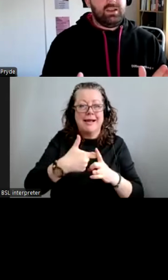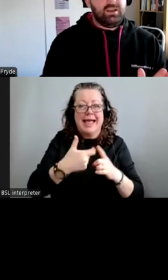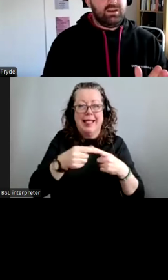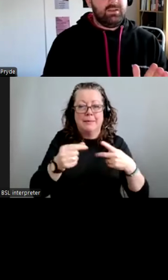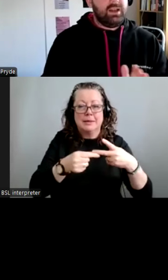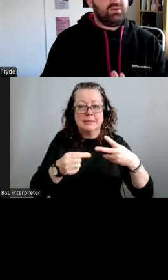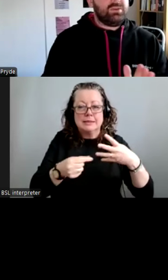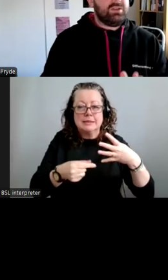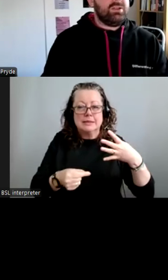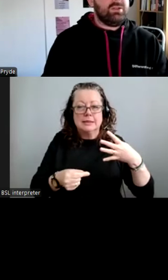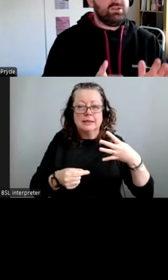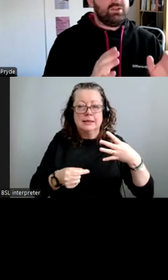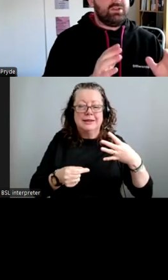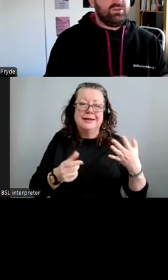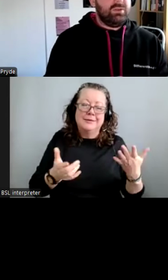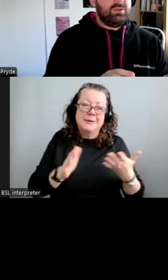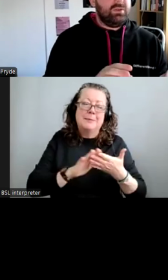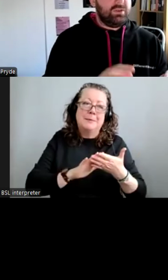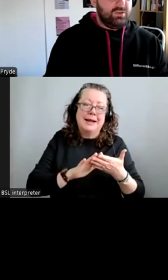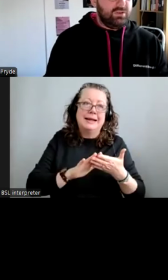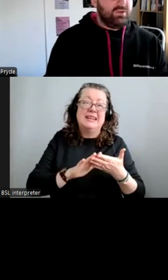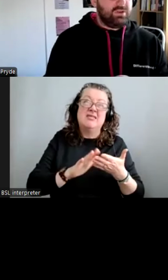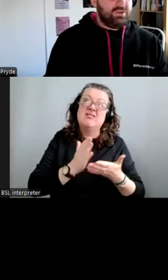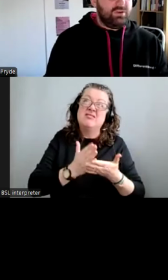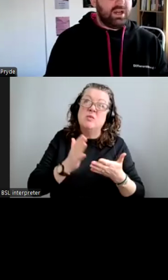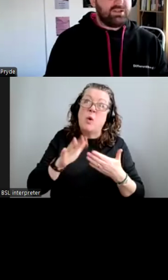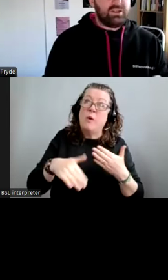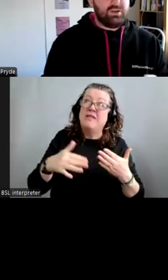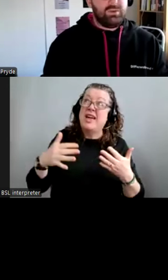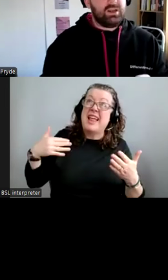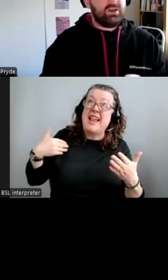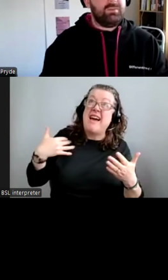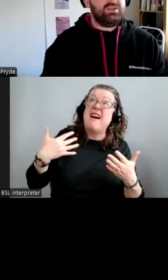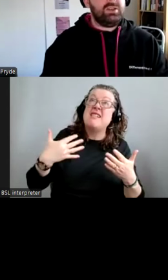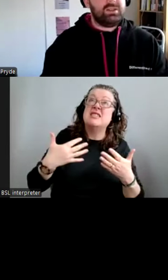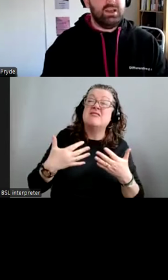the language which is used to actually code web pages